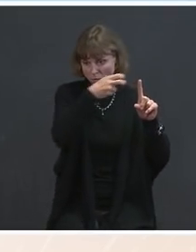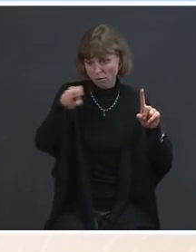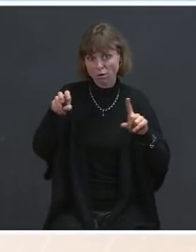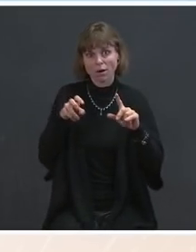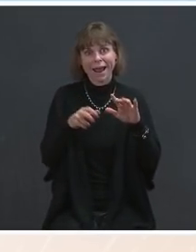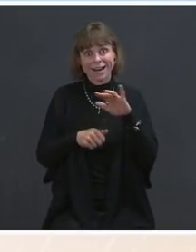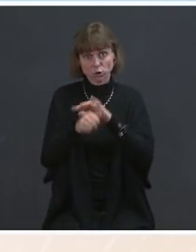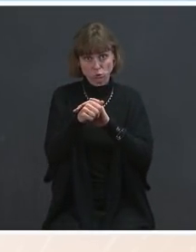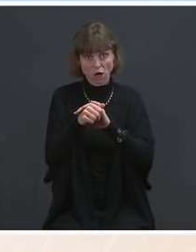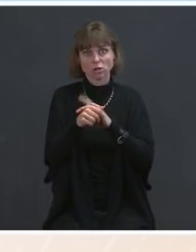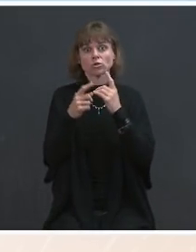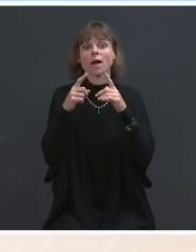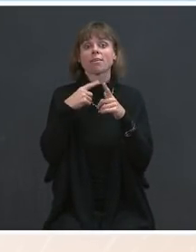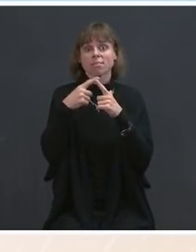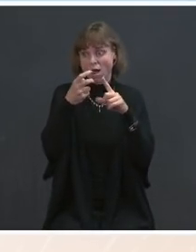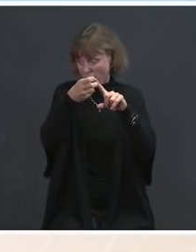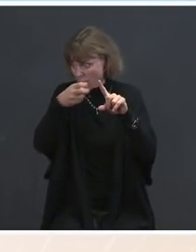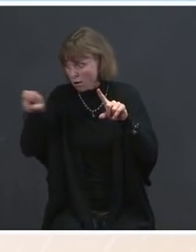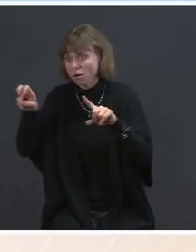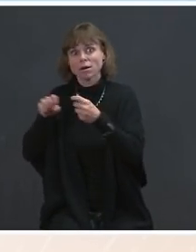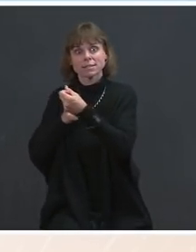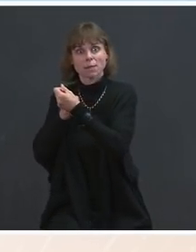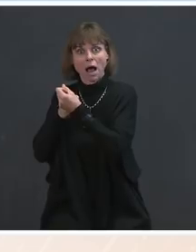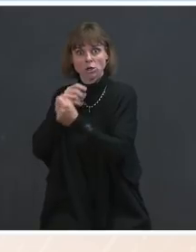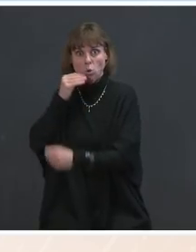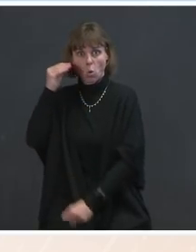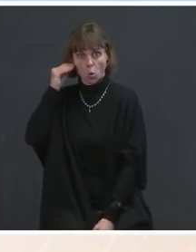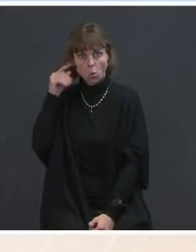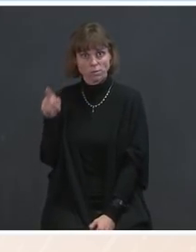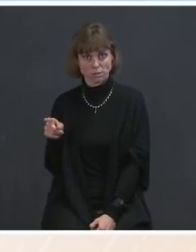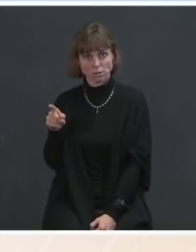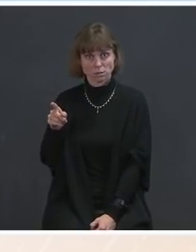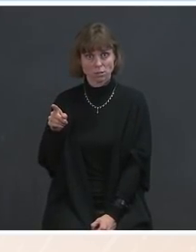then into sponsored homes while their cases are being considered and adjudicated.